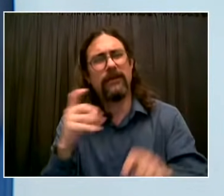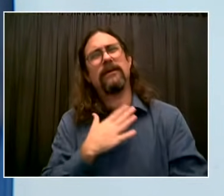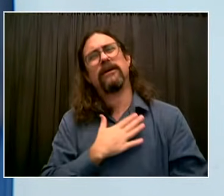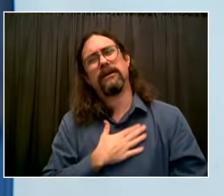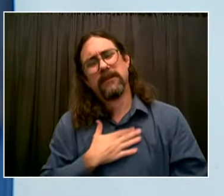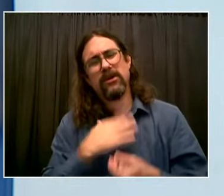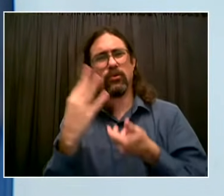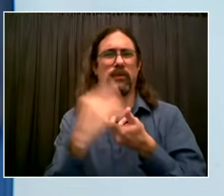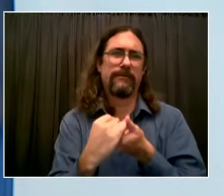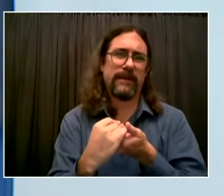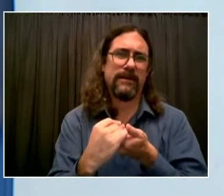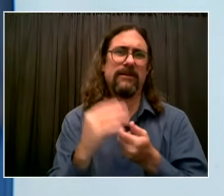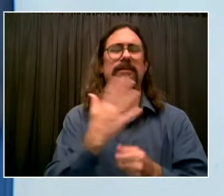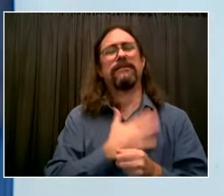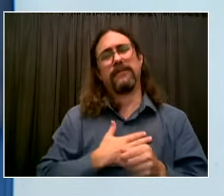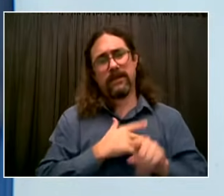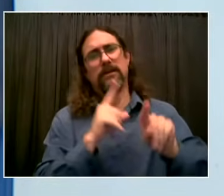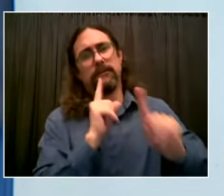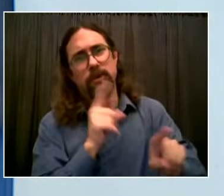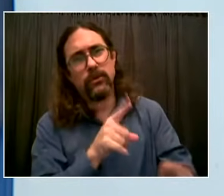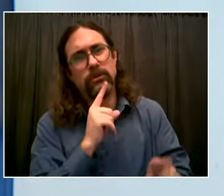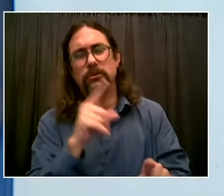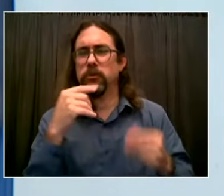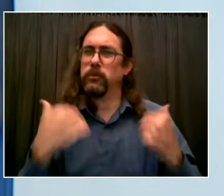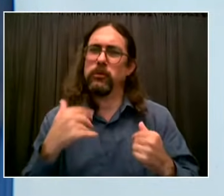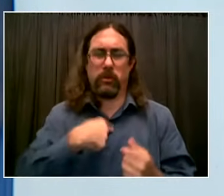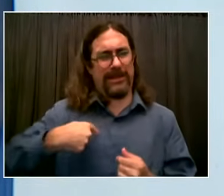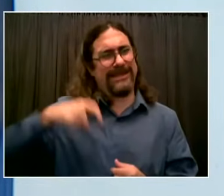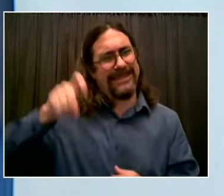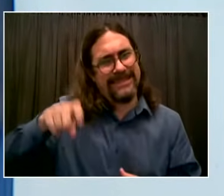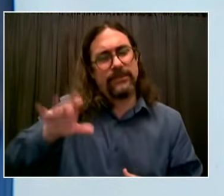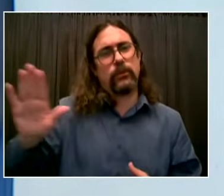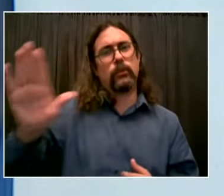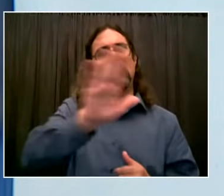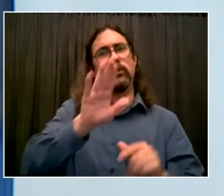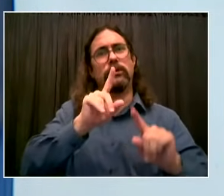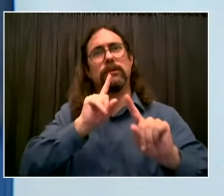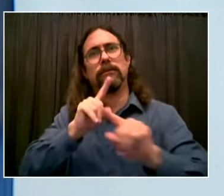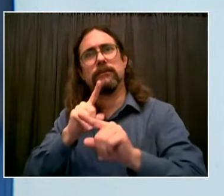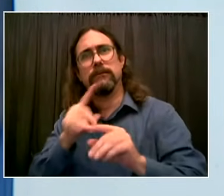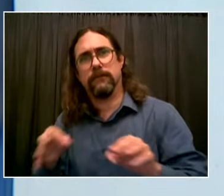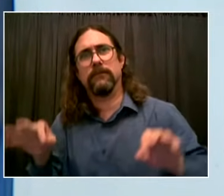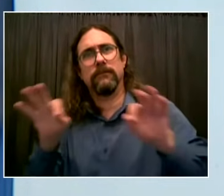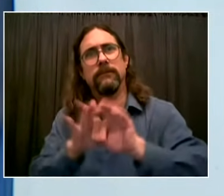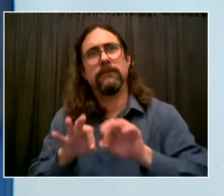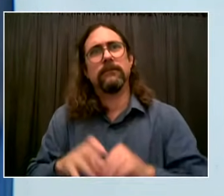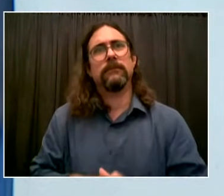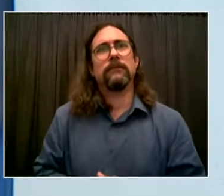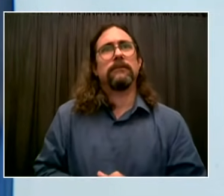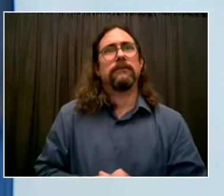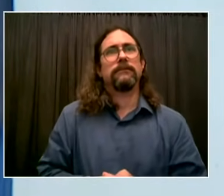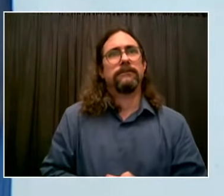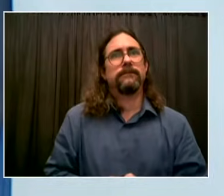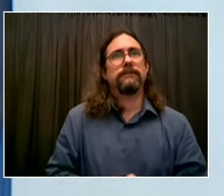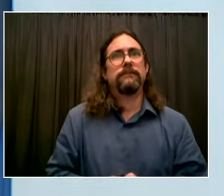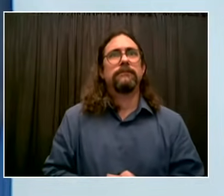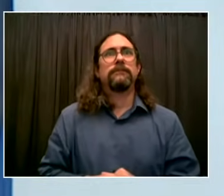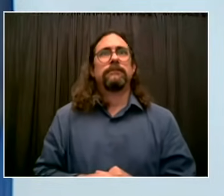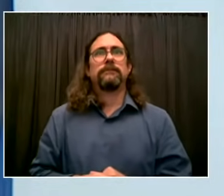TH ATWEN EED YOUR PARTICIPATION. SO PLEASE WHEN YOU GET THIS SURVEY, WHICH SHOULD BE IN ABOUT 30 DAYS■ç AFTER YOU FILE YOUR COMPLAINT, I